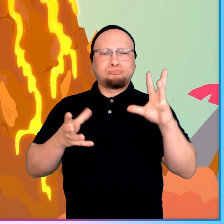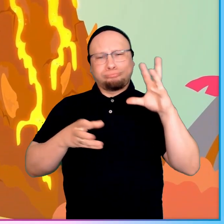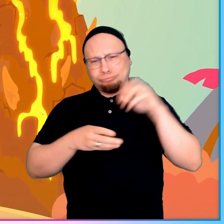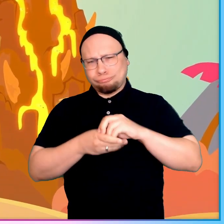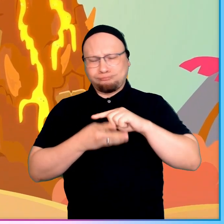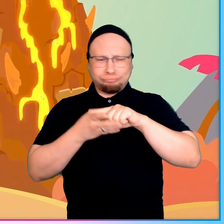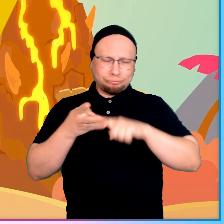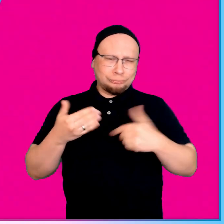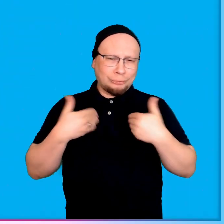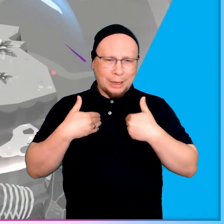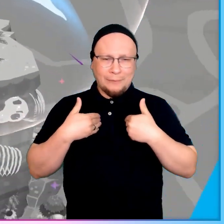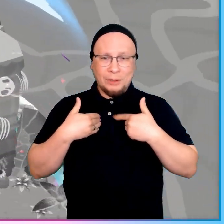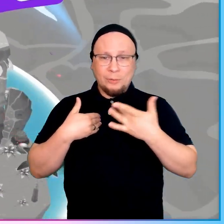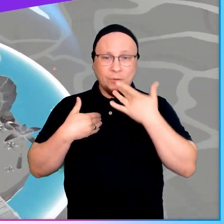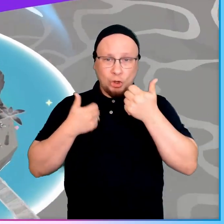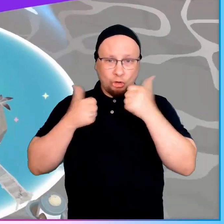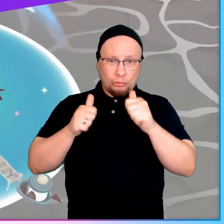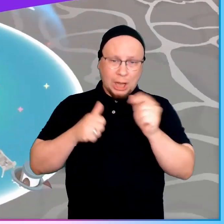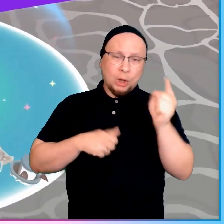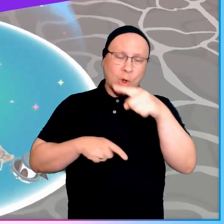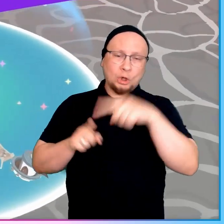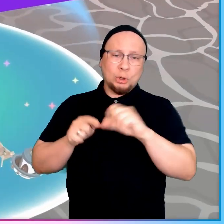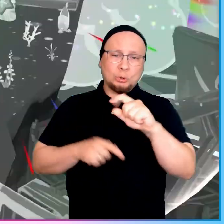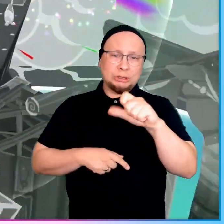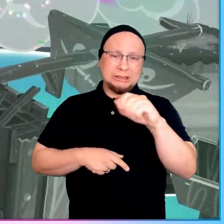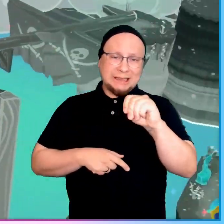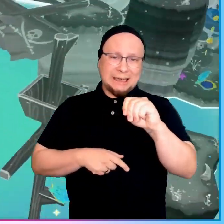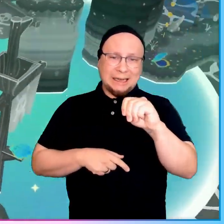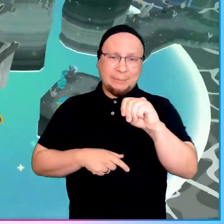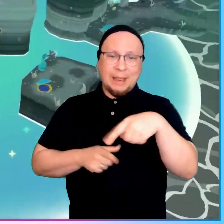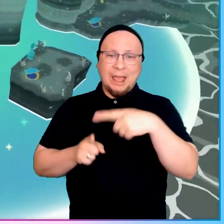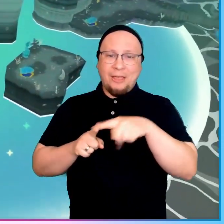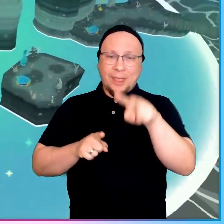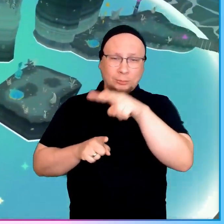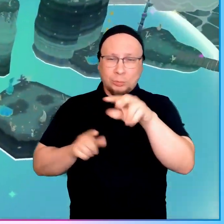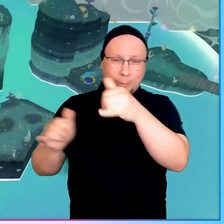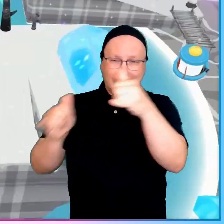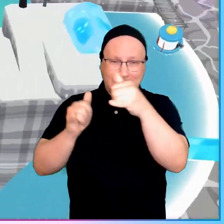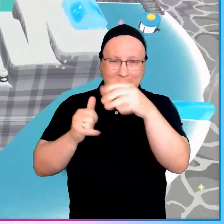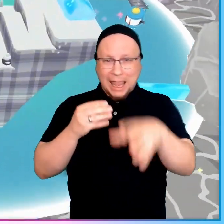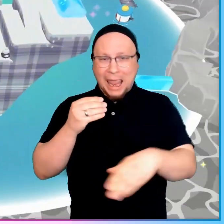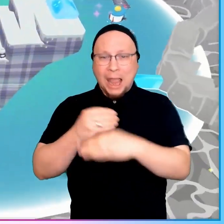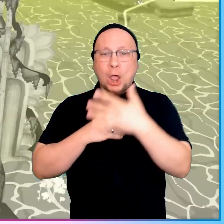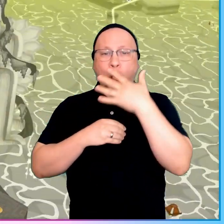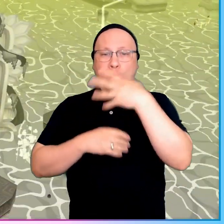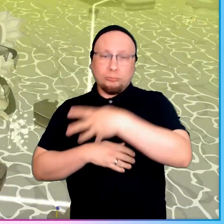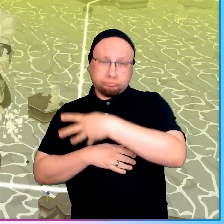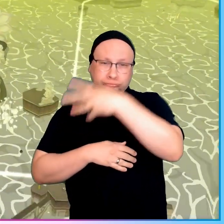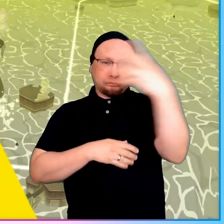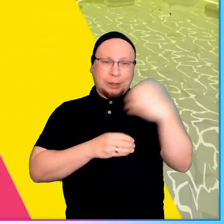to give it a try, head over to our Steam Page and get ready to recolour the world. Thank you for your time, and have a great day.